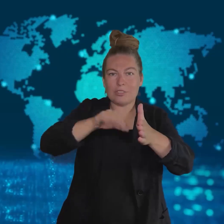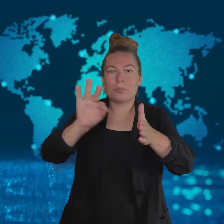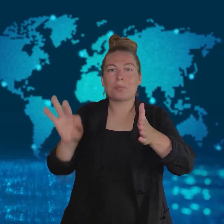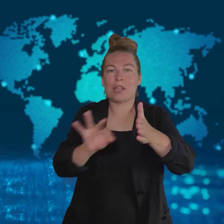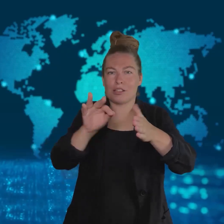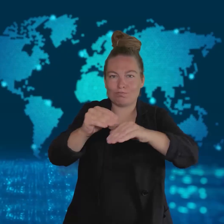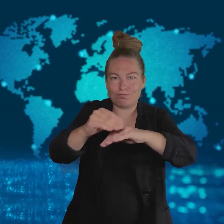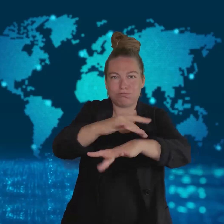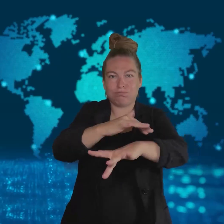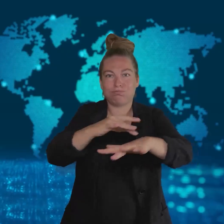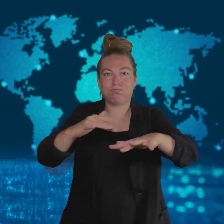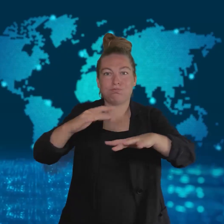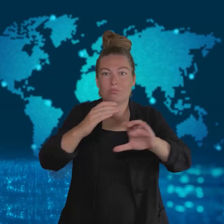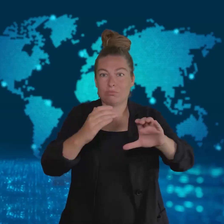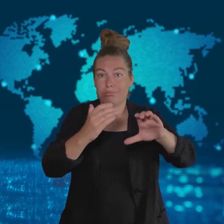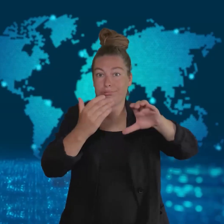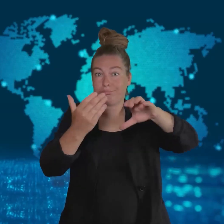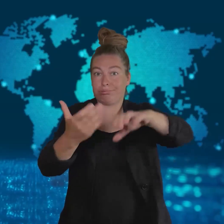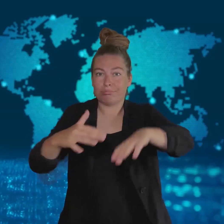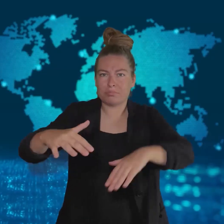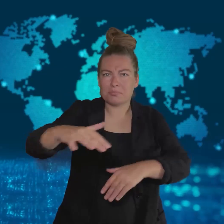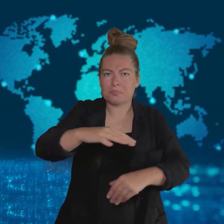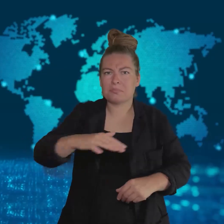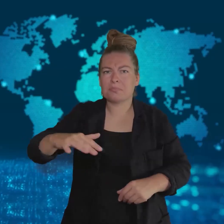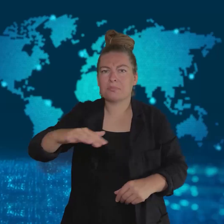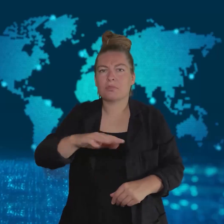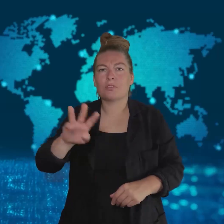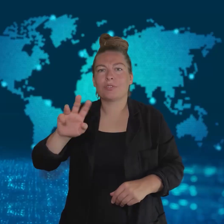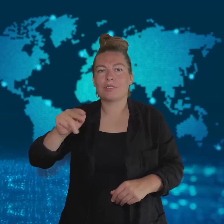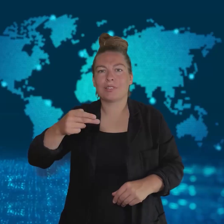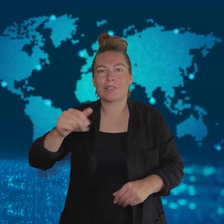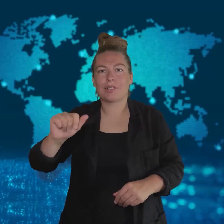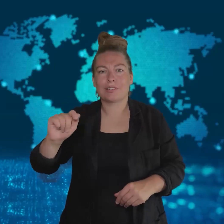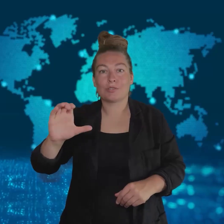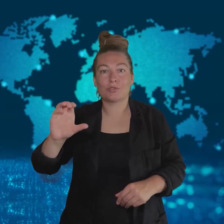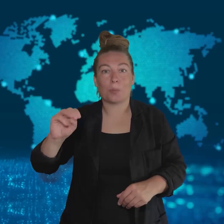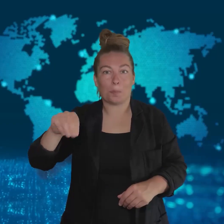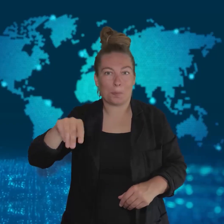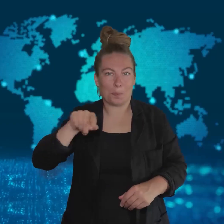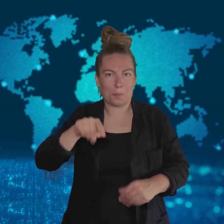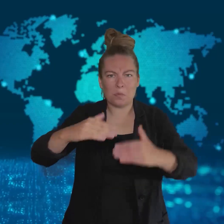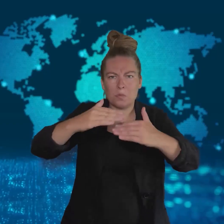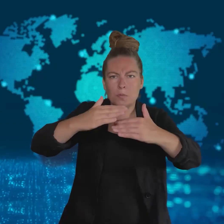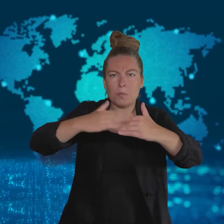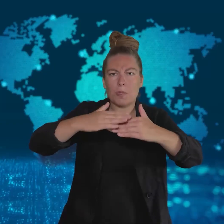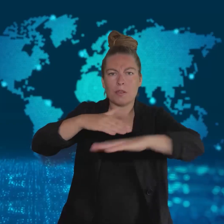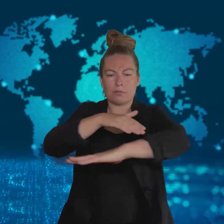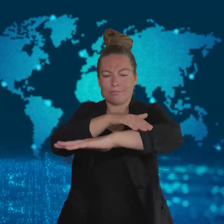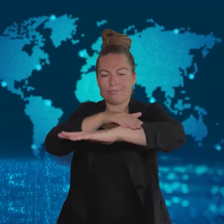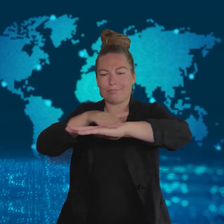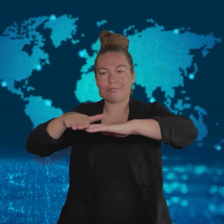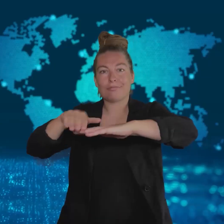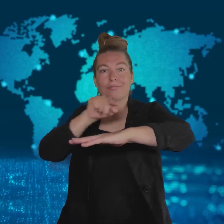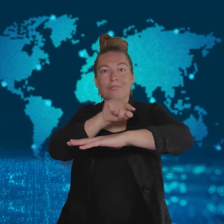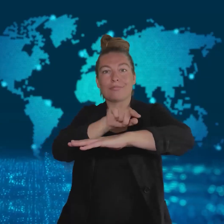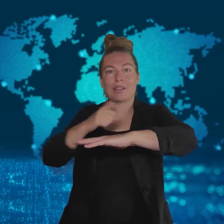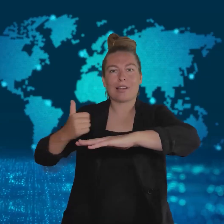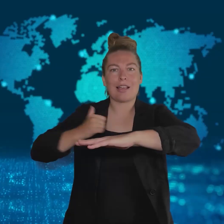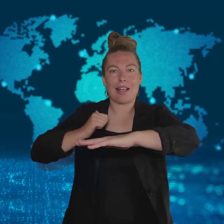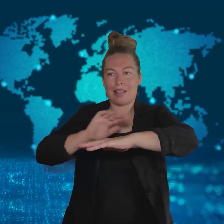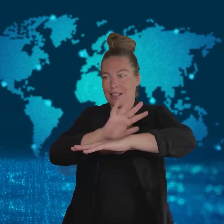near the border with Vancouver.